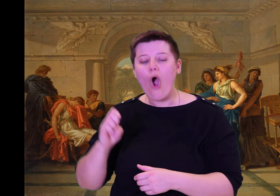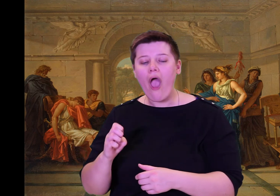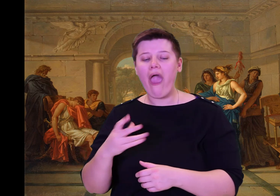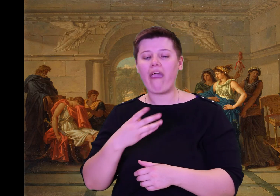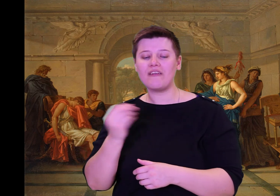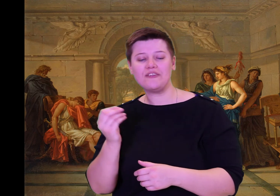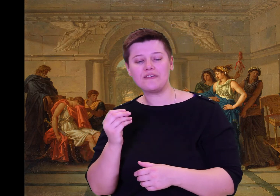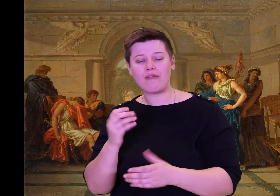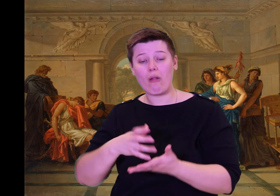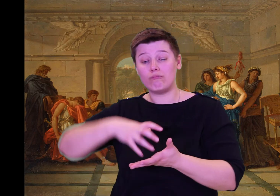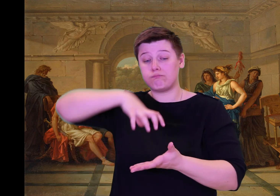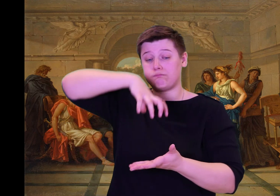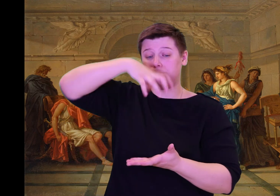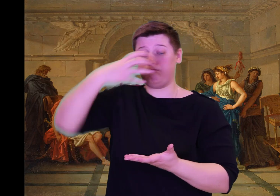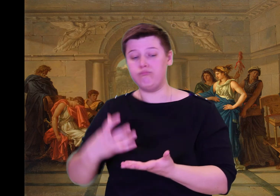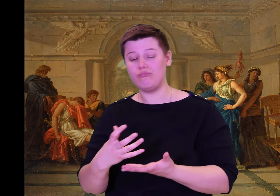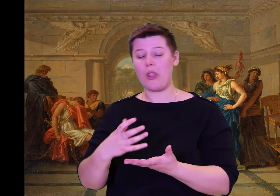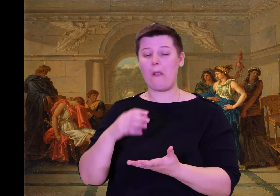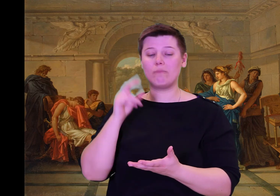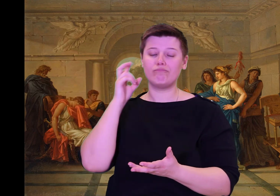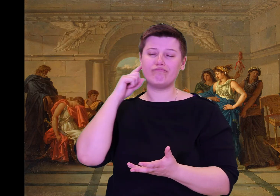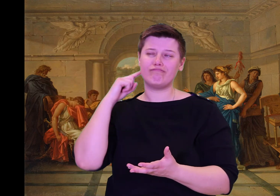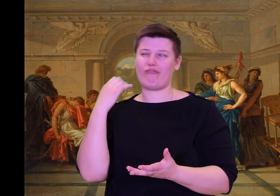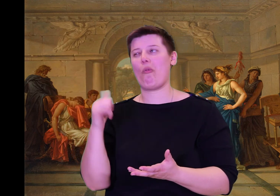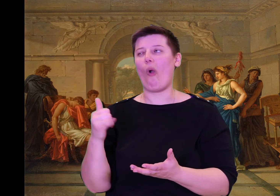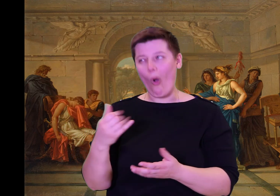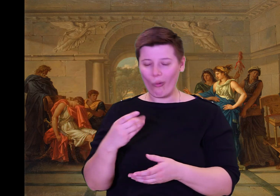cavern where the goddess lived.